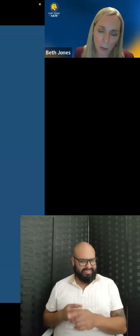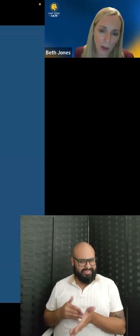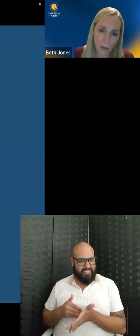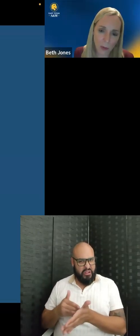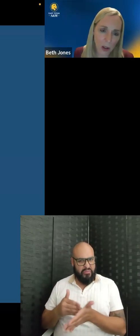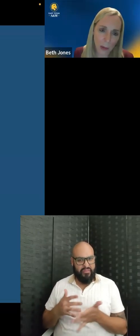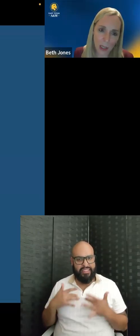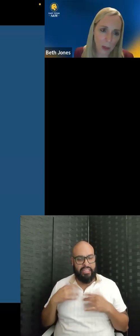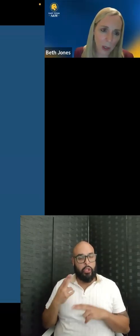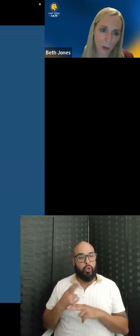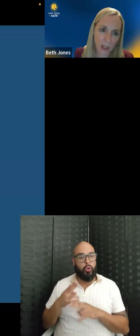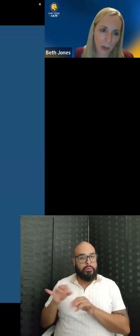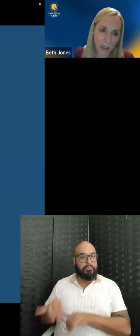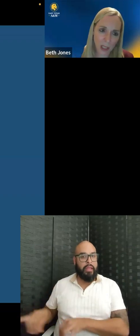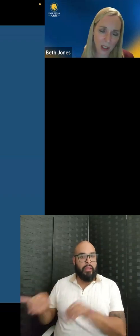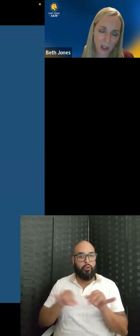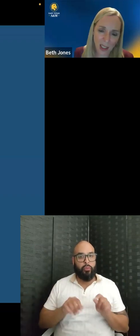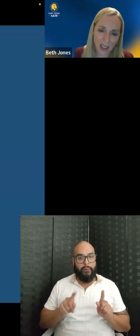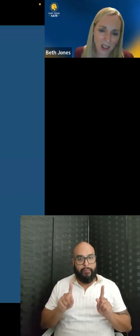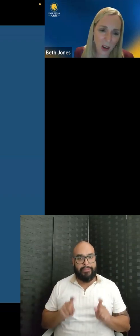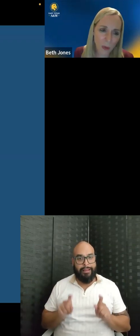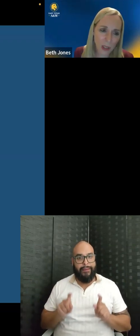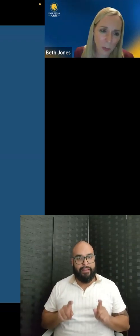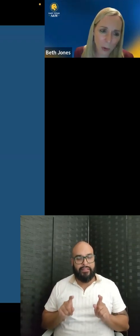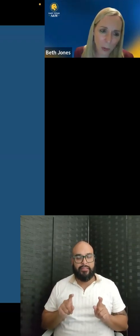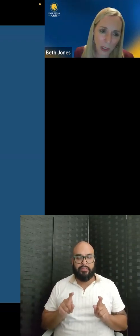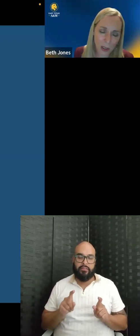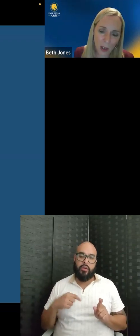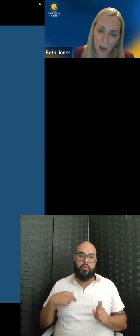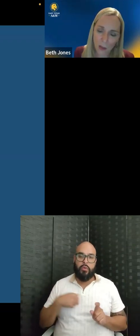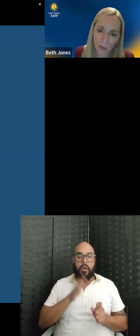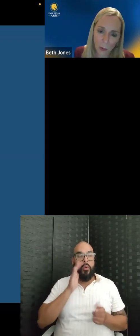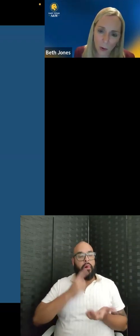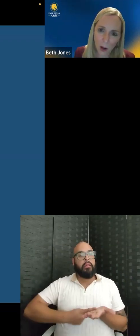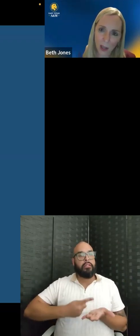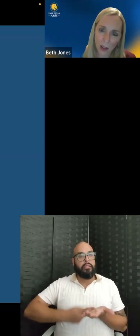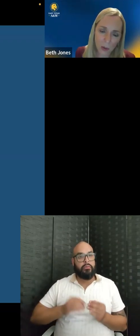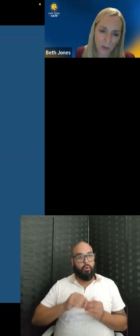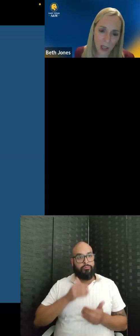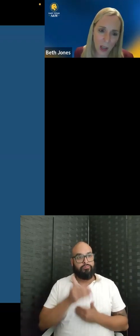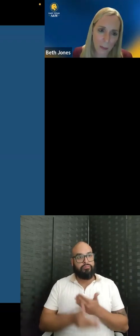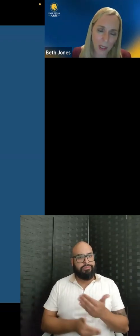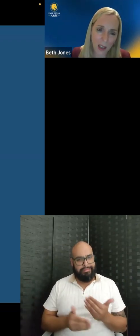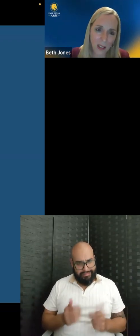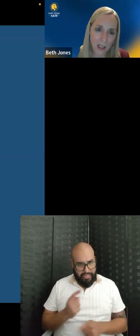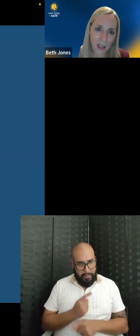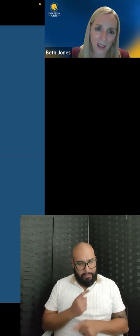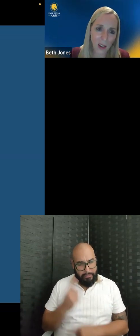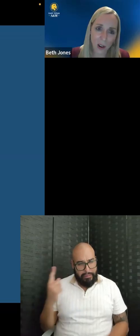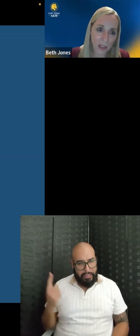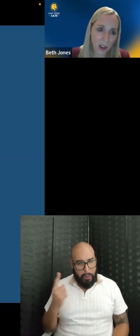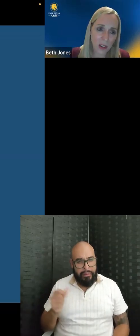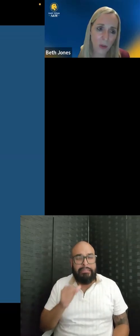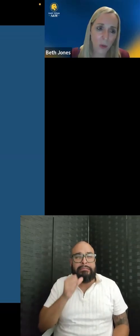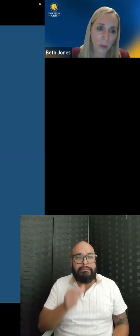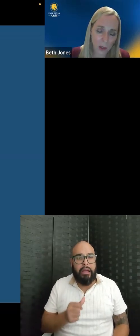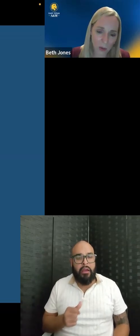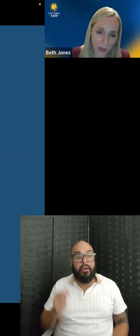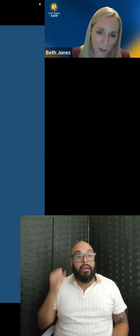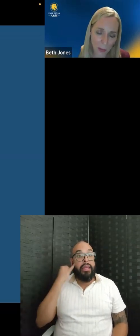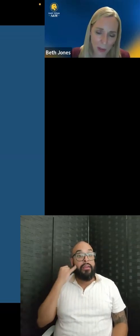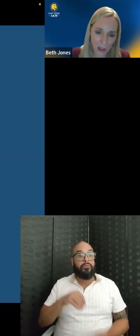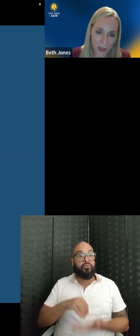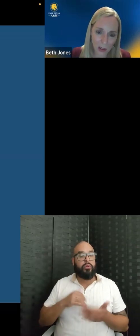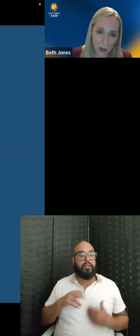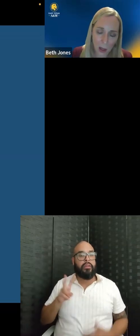And as we'll talk about as we go into the presentation, that's not always appropriate for our kiddos with VI because they're often not normed on that population.